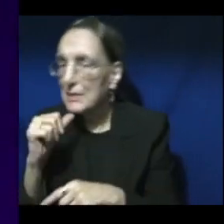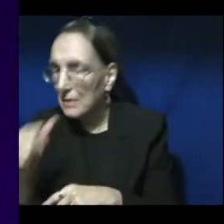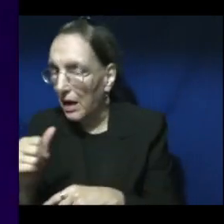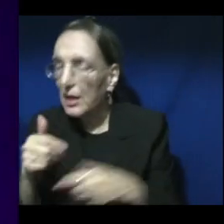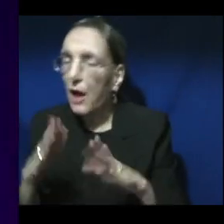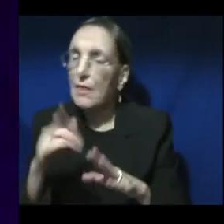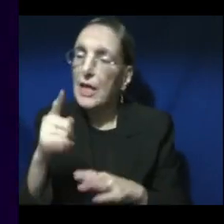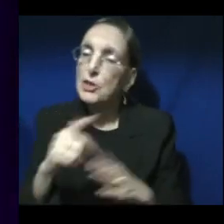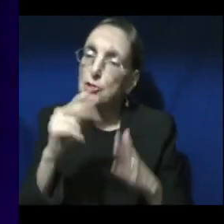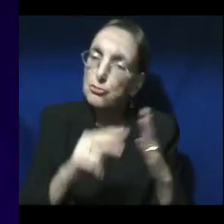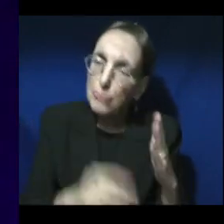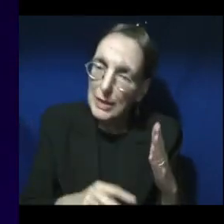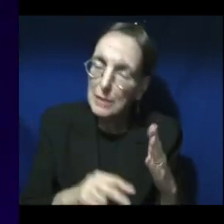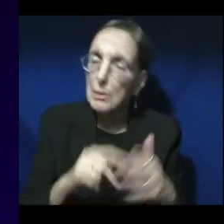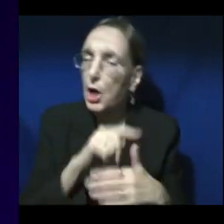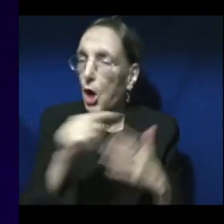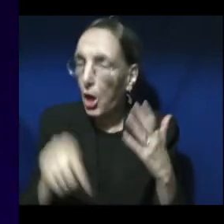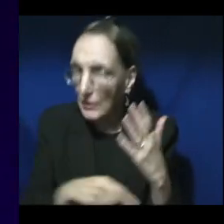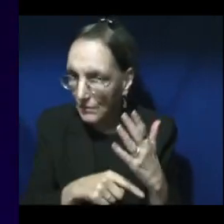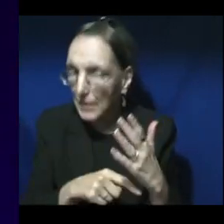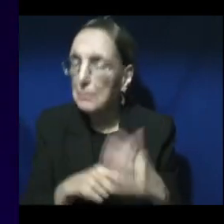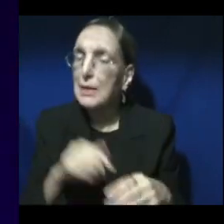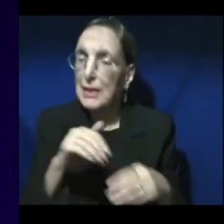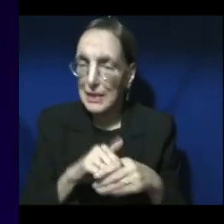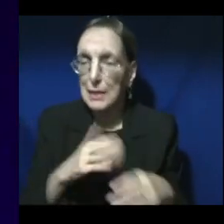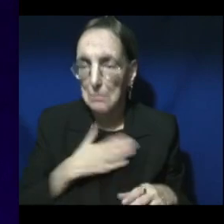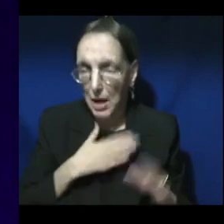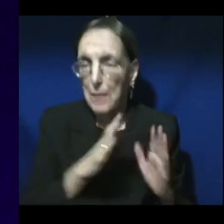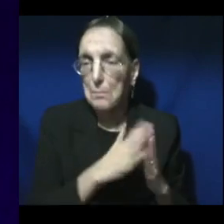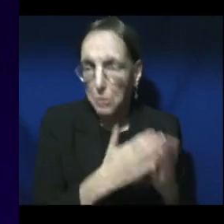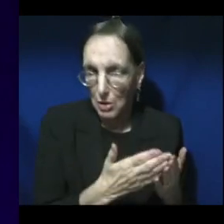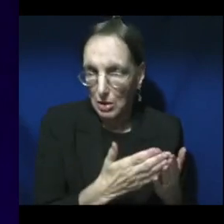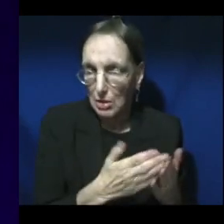right? Concreteness can be a great way to give people a memorable sense of what you’re saying,